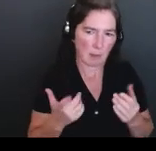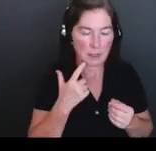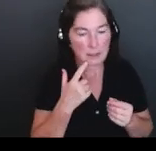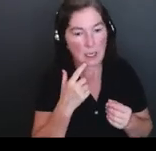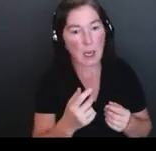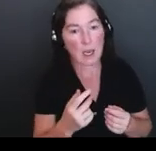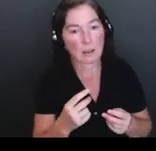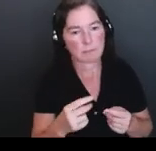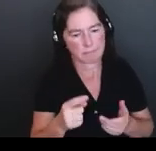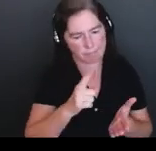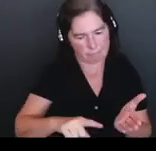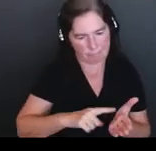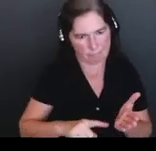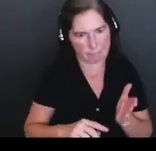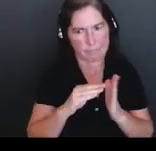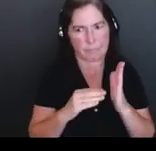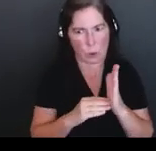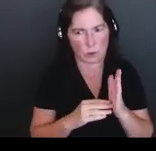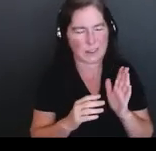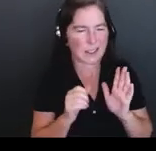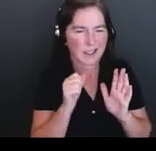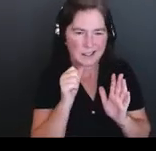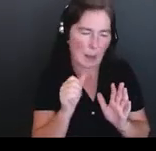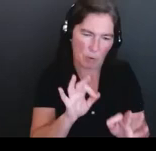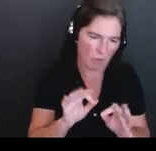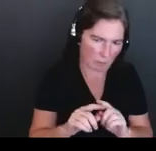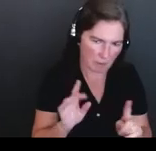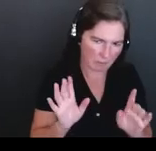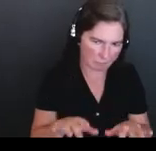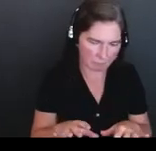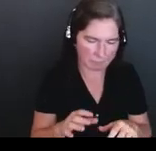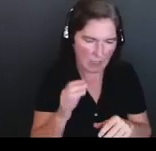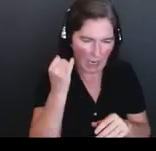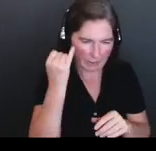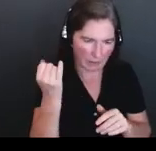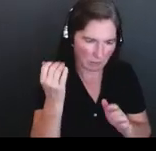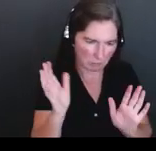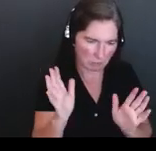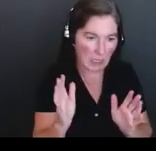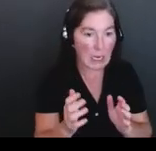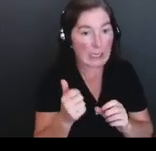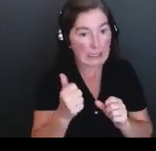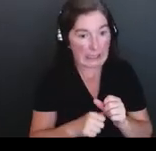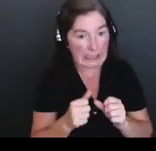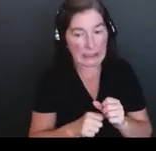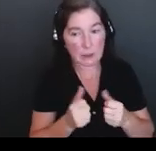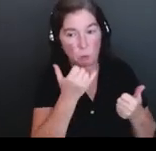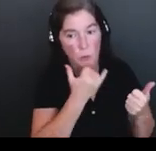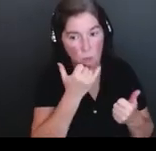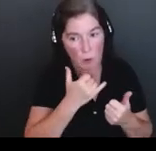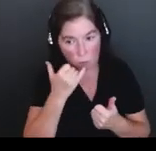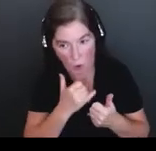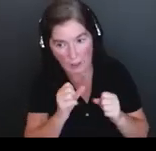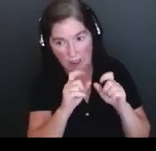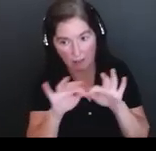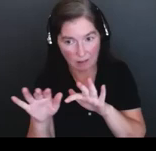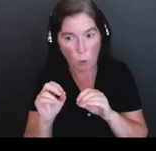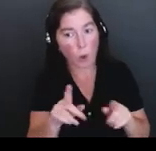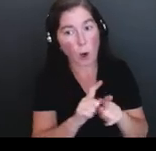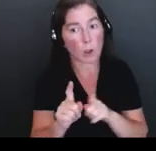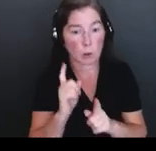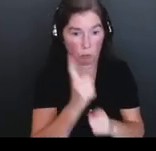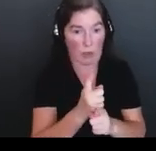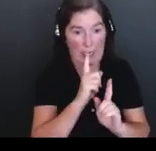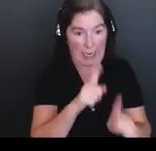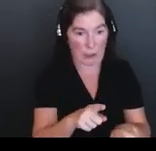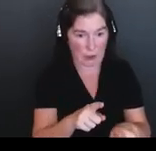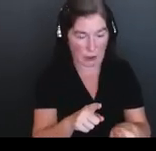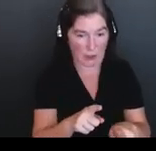A really nice feature to give that feedback to students.